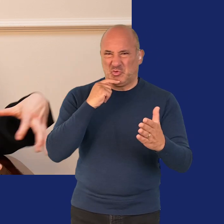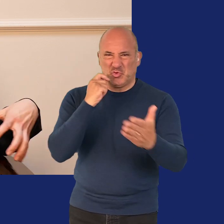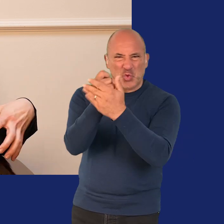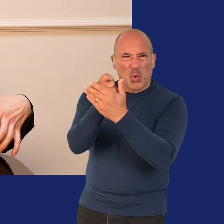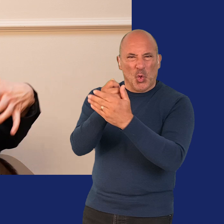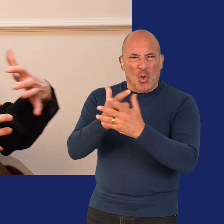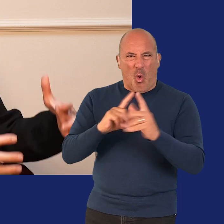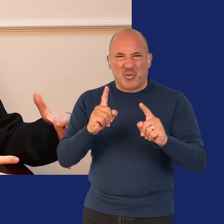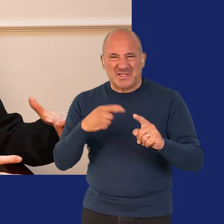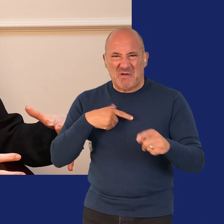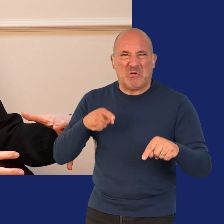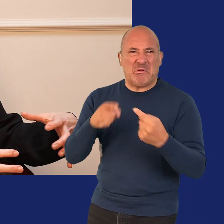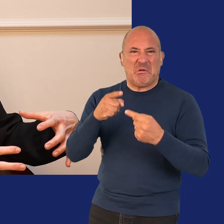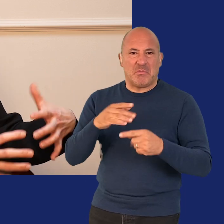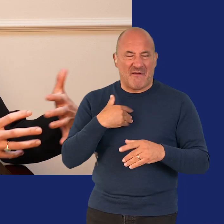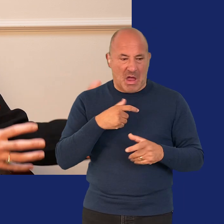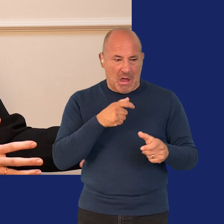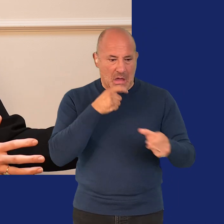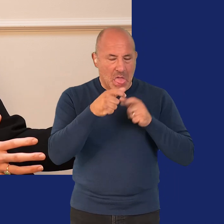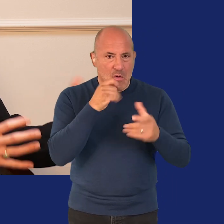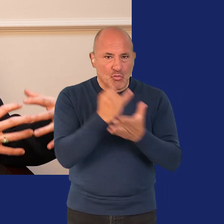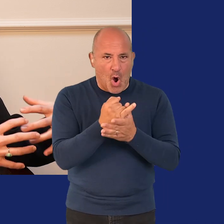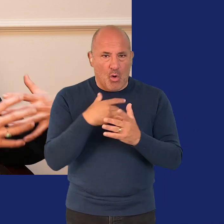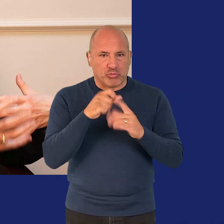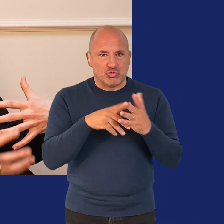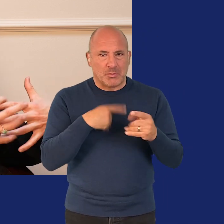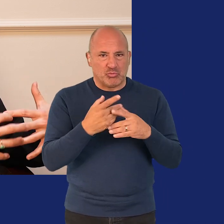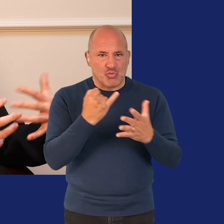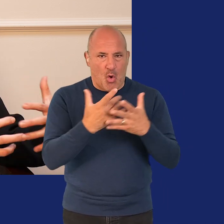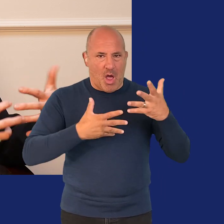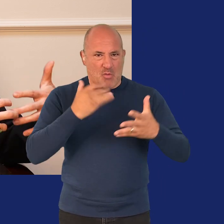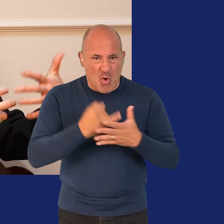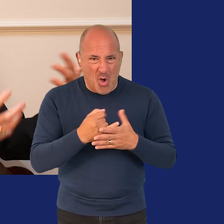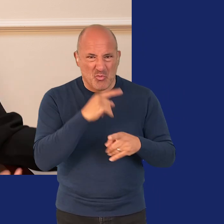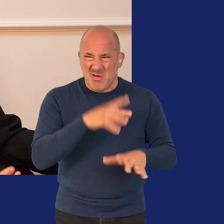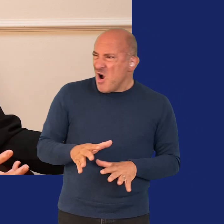Jess: Whereas if I say something wrong, somebody might take real offense and not let me learn.